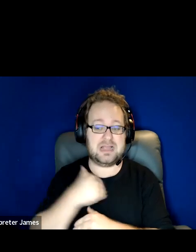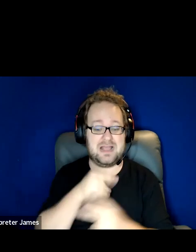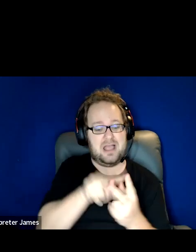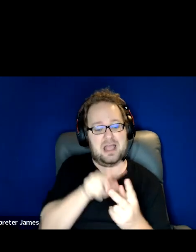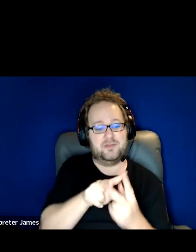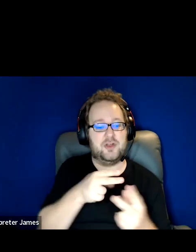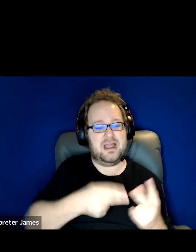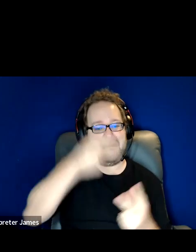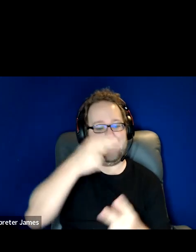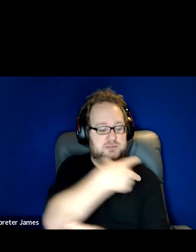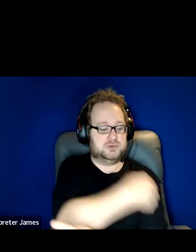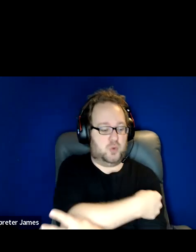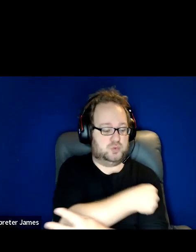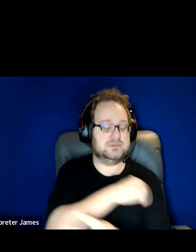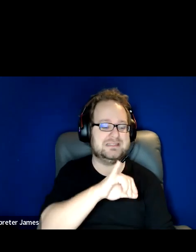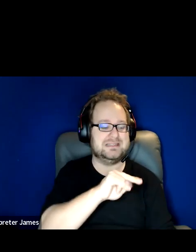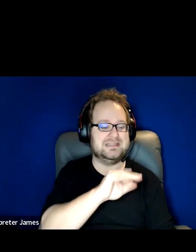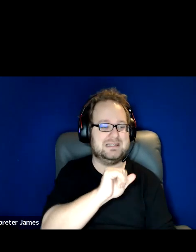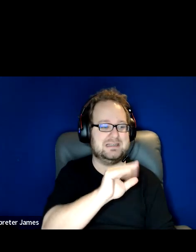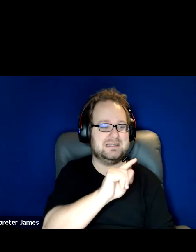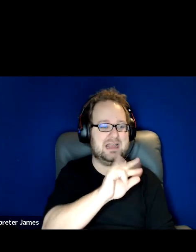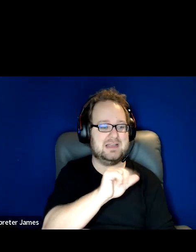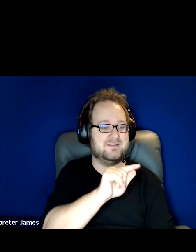high dose activated recombinant or 5D Jew vaunted